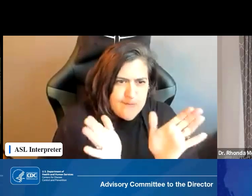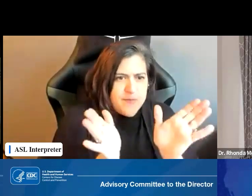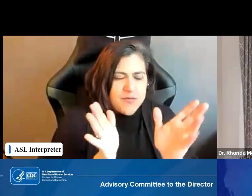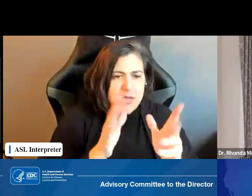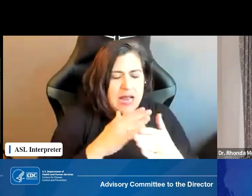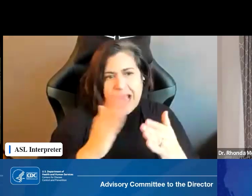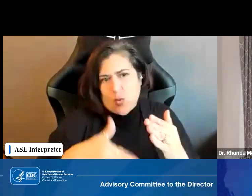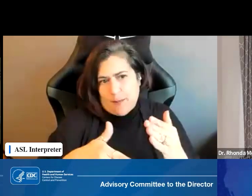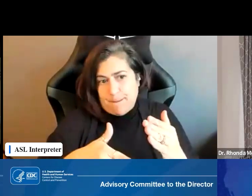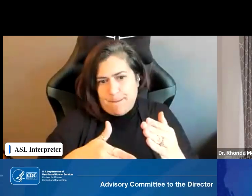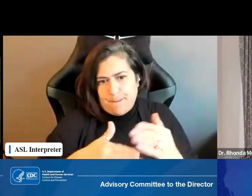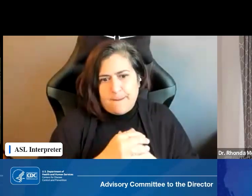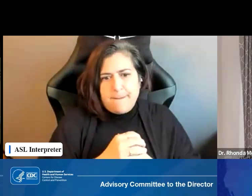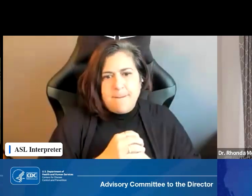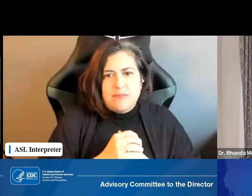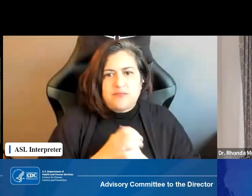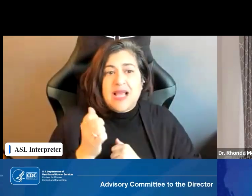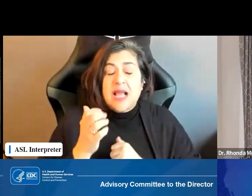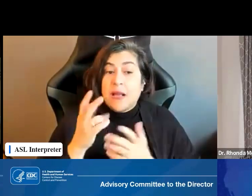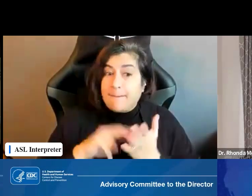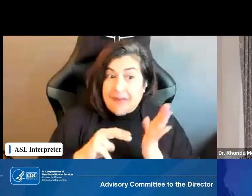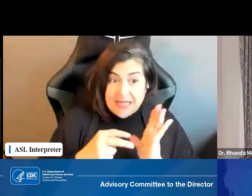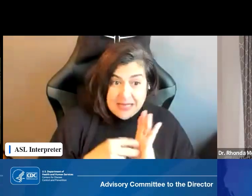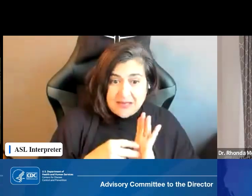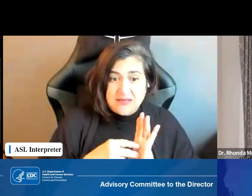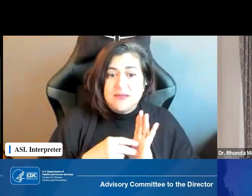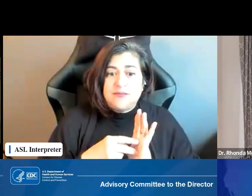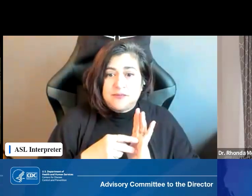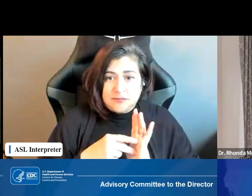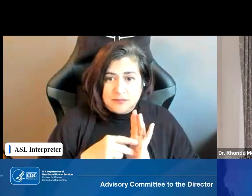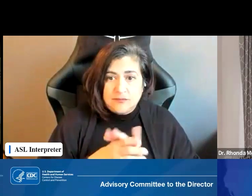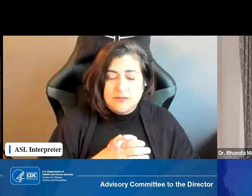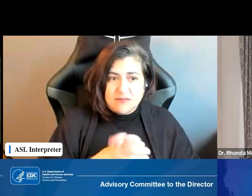And so we're in that process right now.